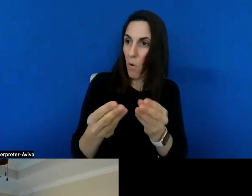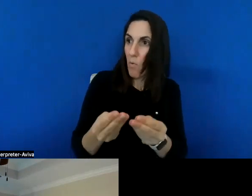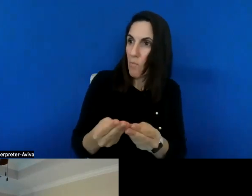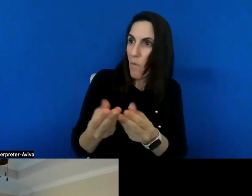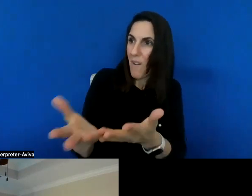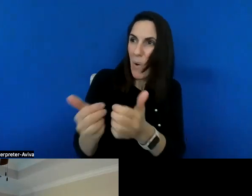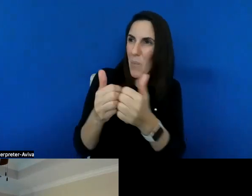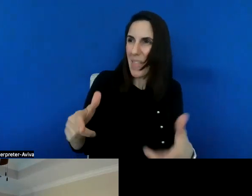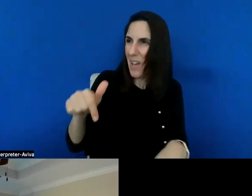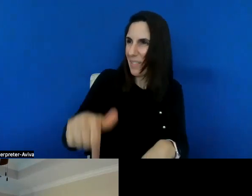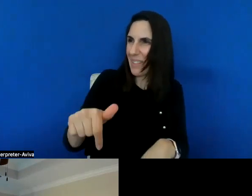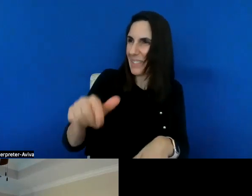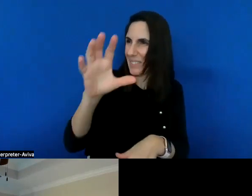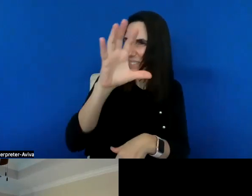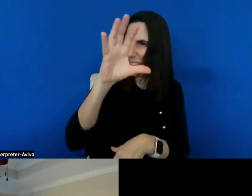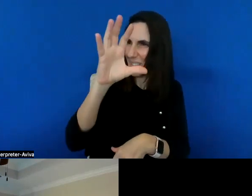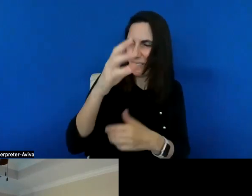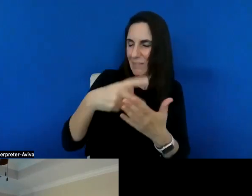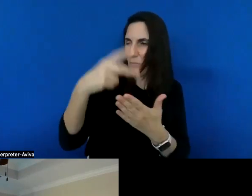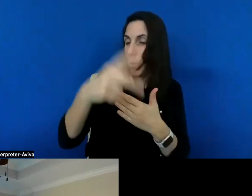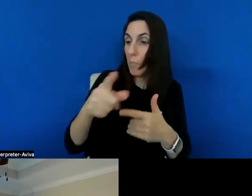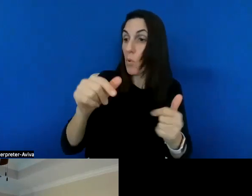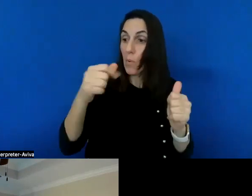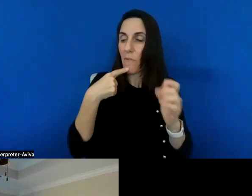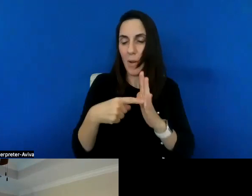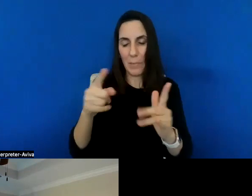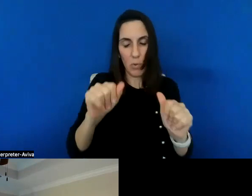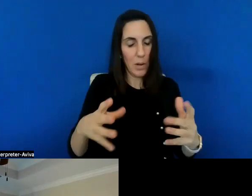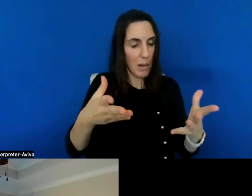11:11:57 I mean, you're allowed to own a house, but you can only have $2,000 in the bank to